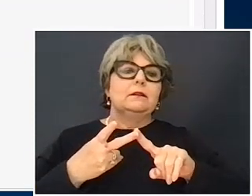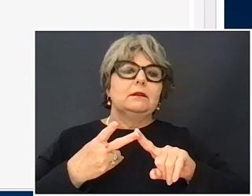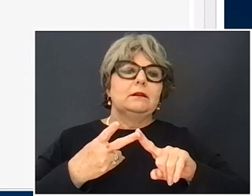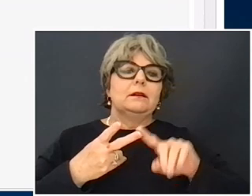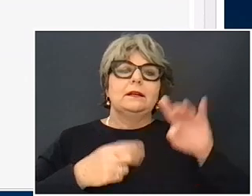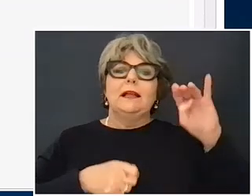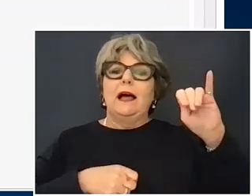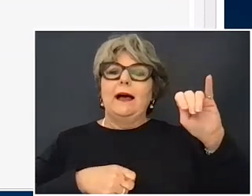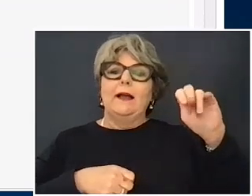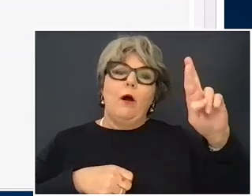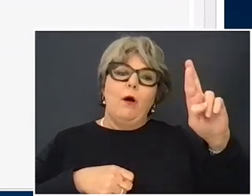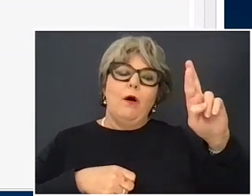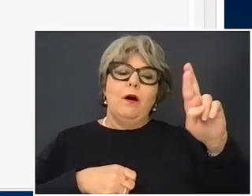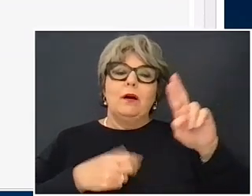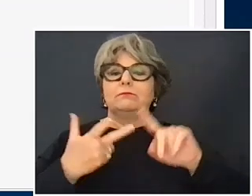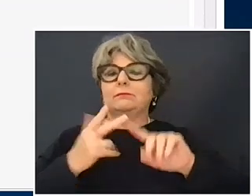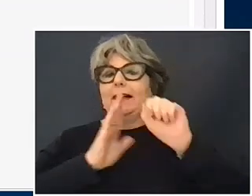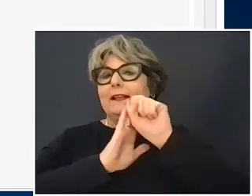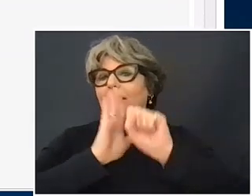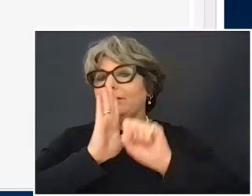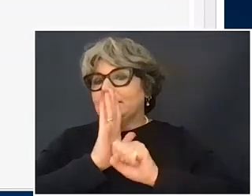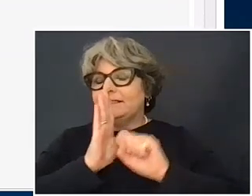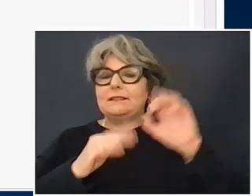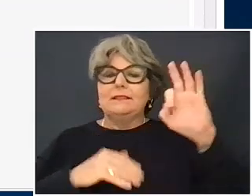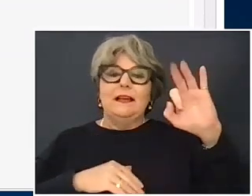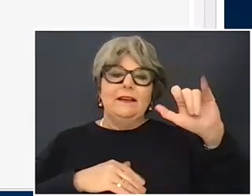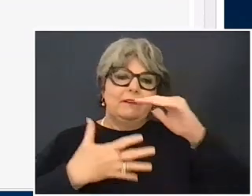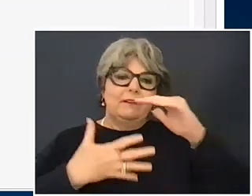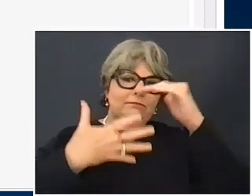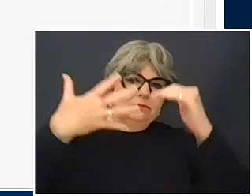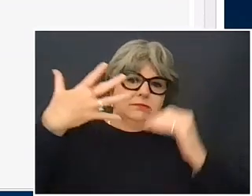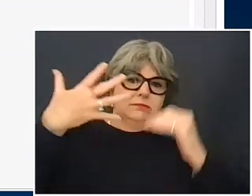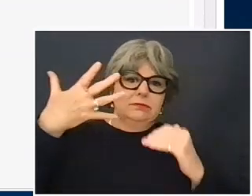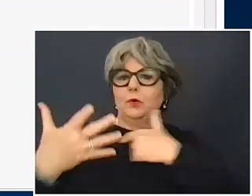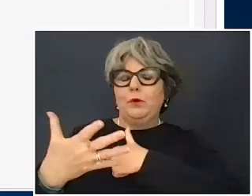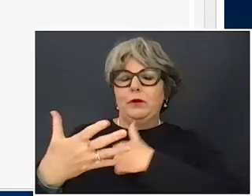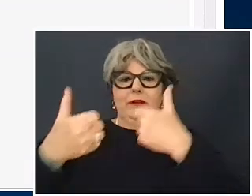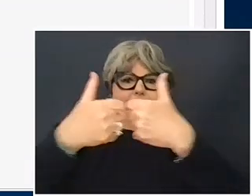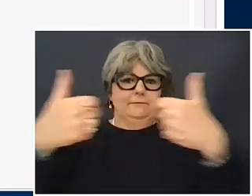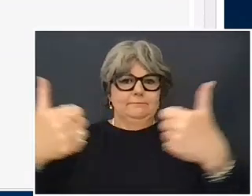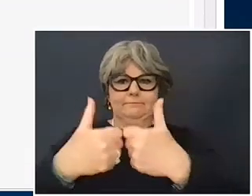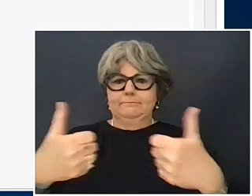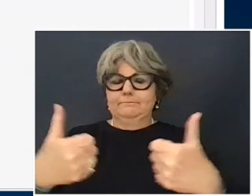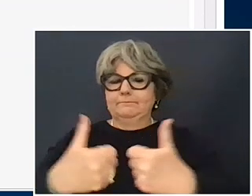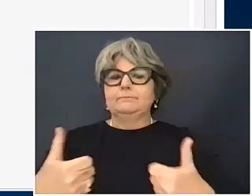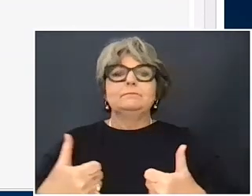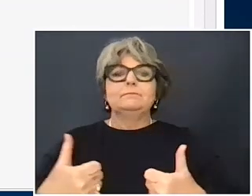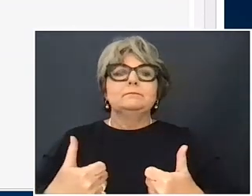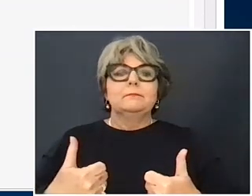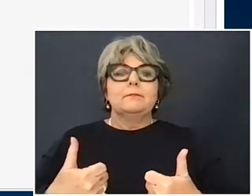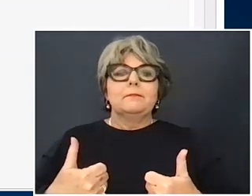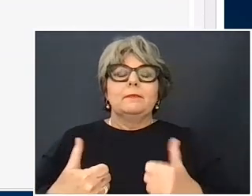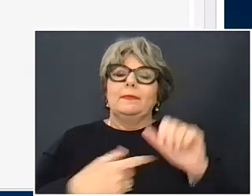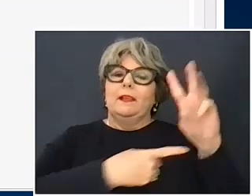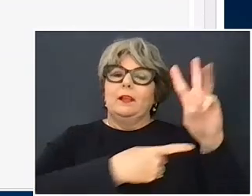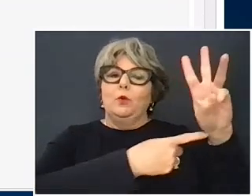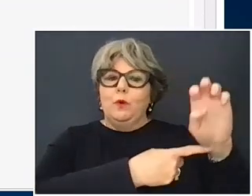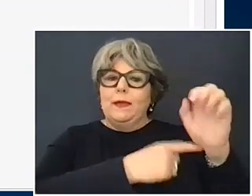our state files and everything else, we're not parsing out. I say we. The majority of schools probably don't.